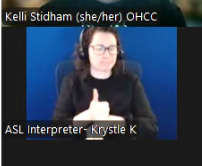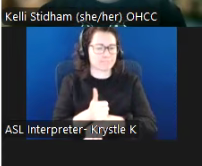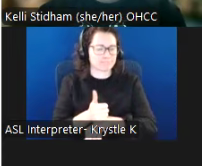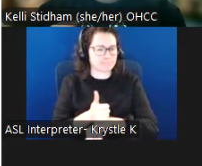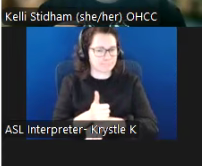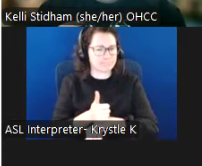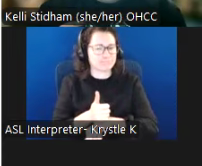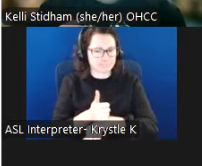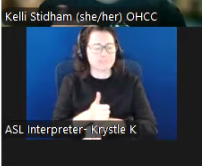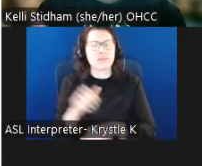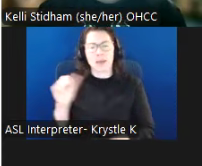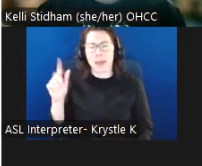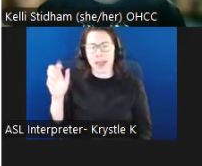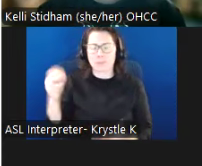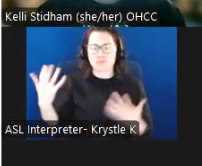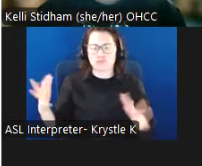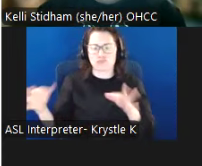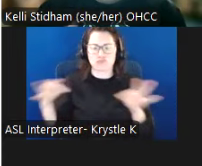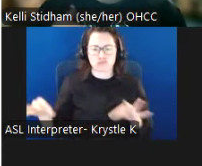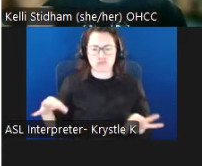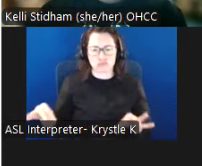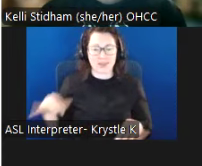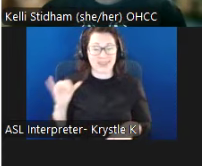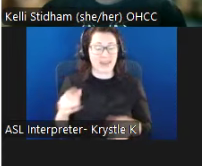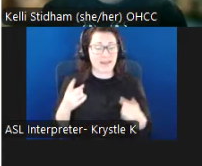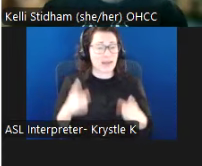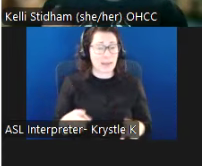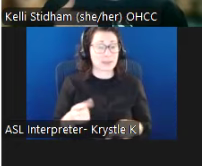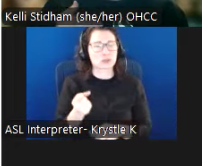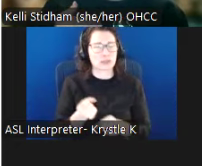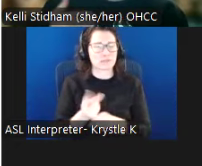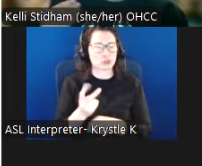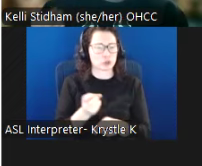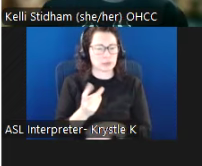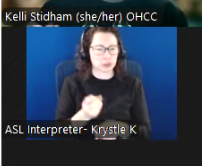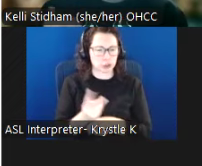And Adam explained already that it's